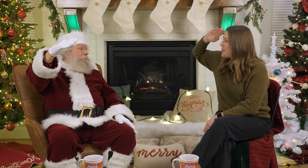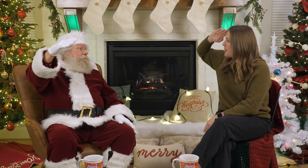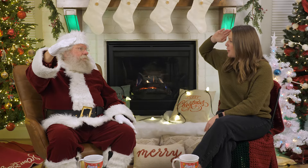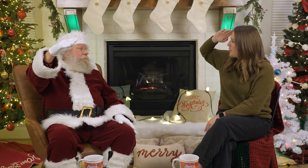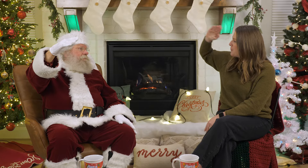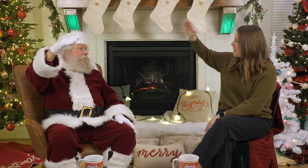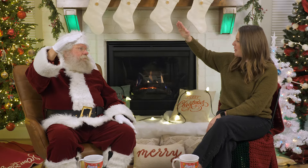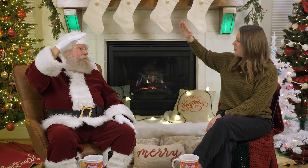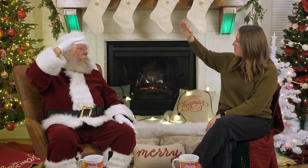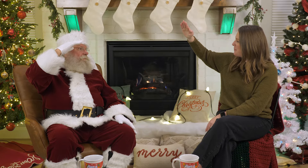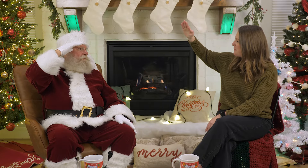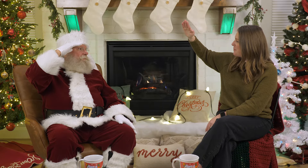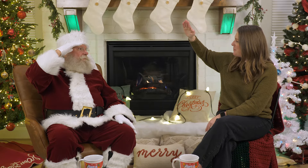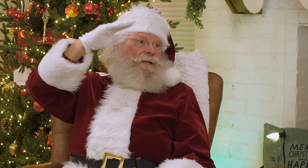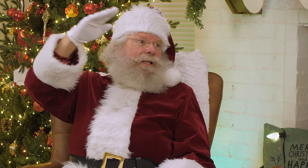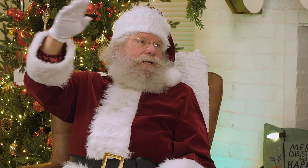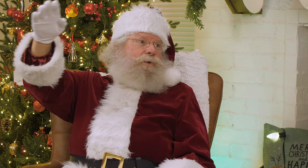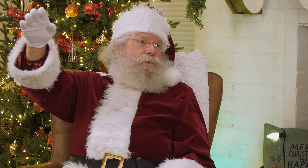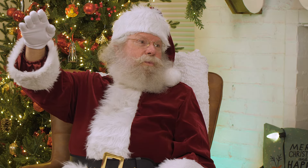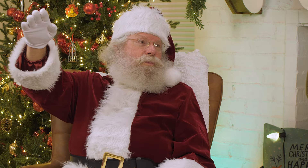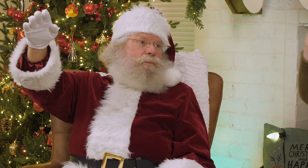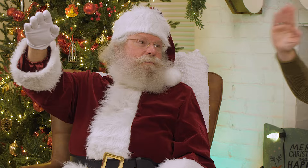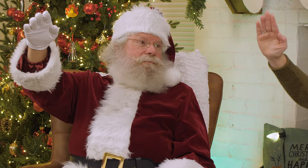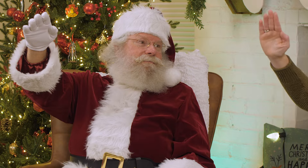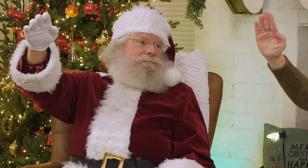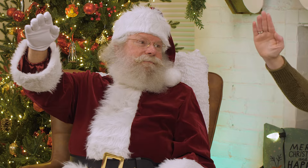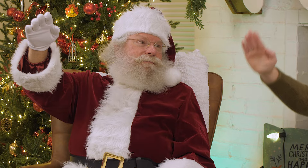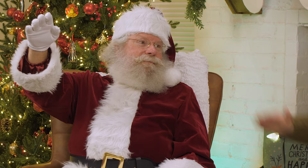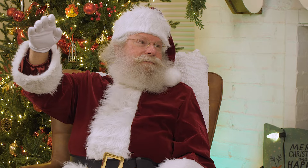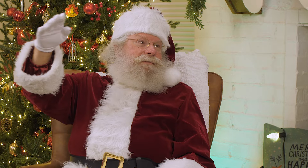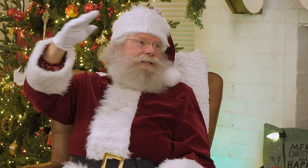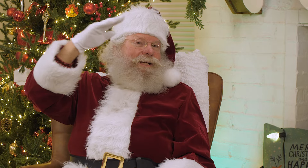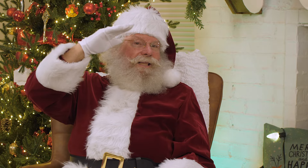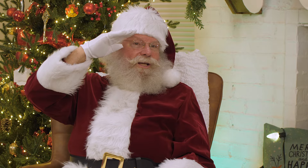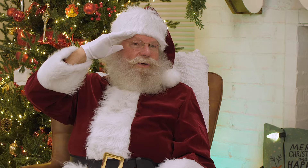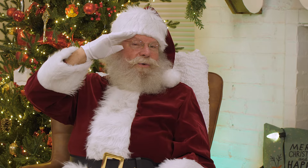We're going to go, hello, hello, hello, Hello.